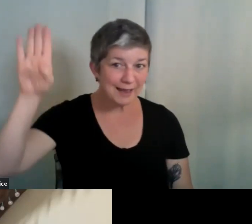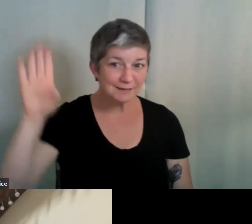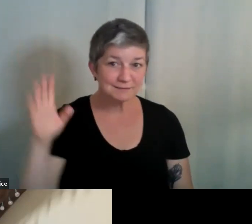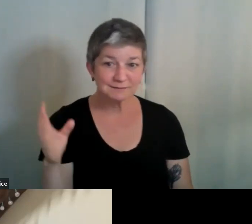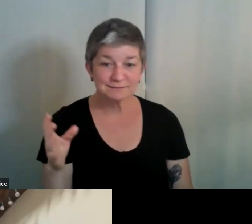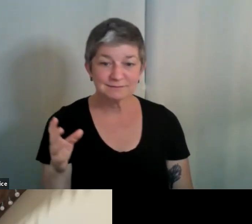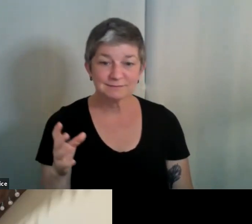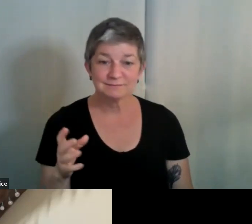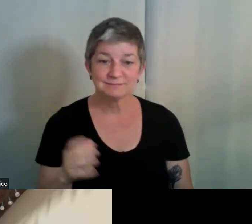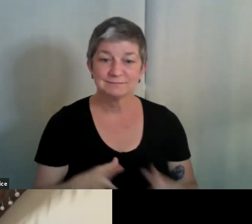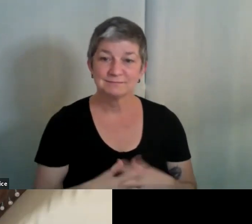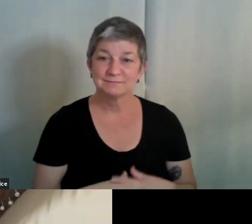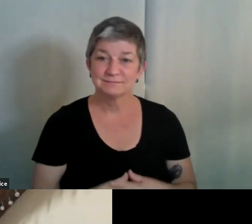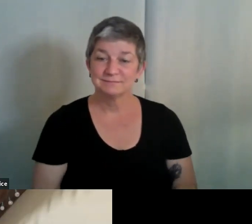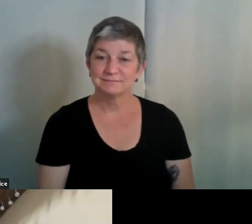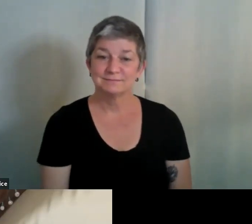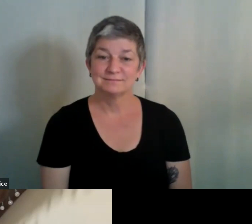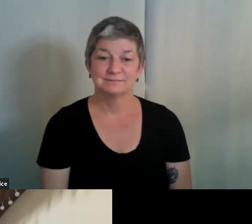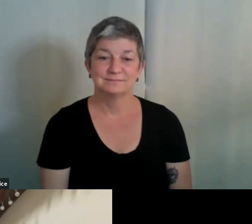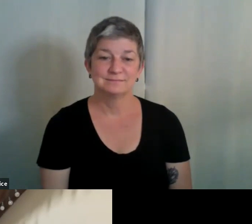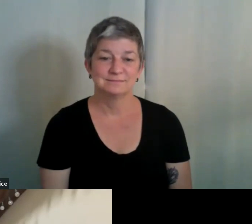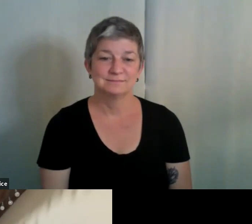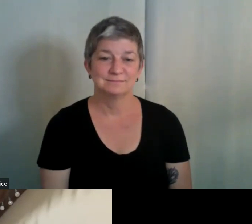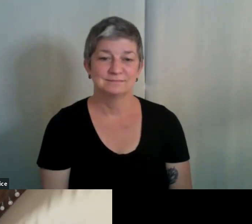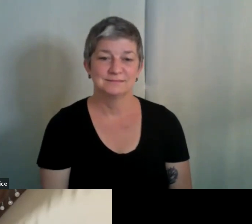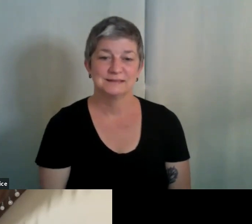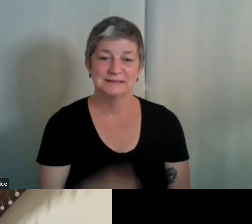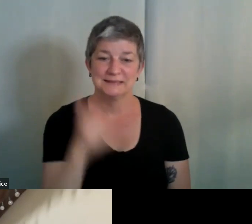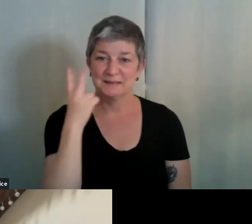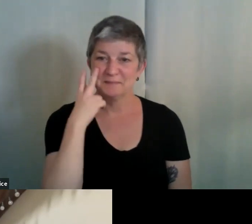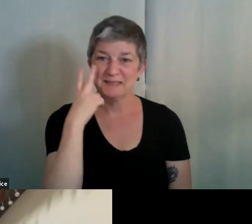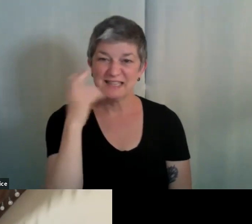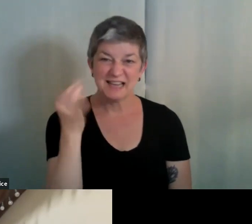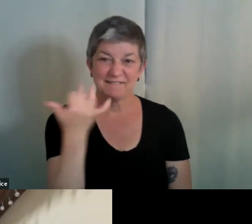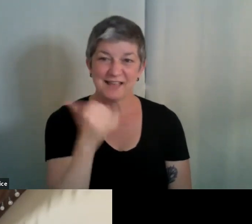buttons. Let me see if there's another clear welcome. Carla